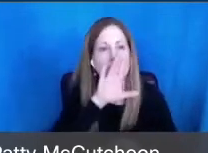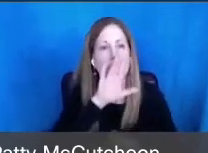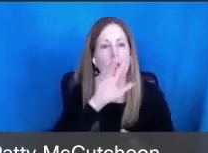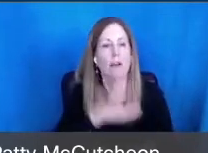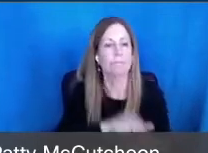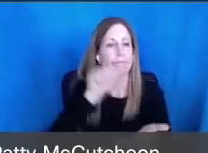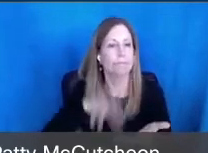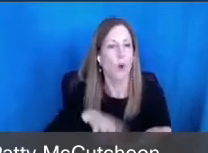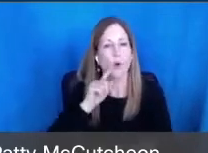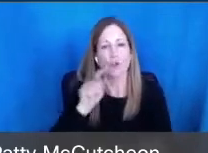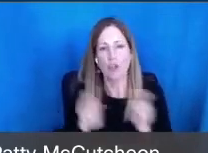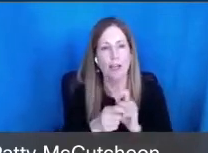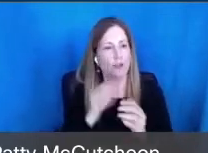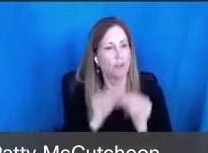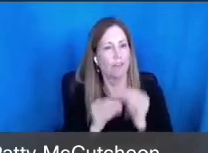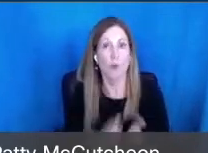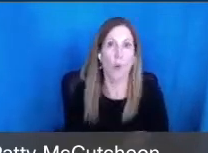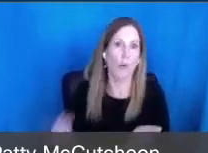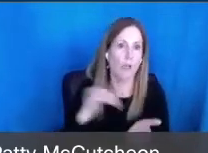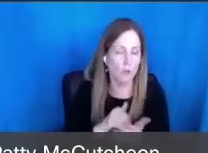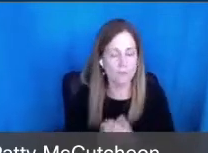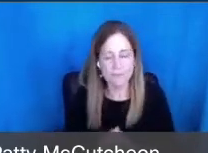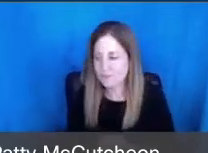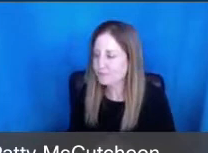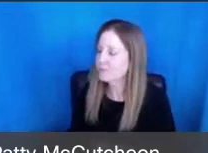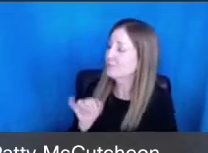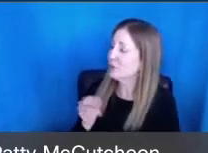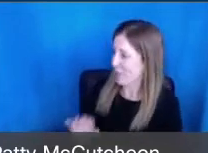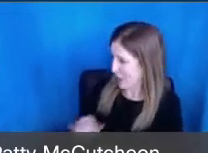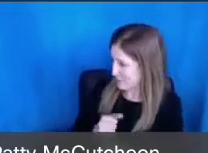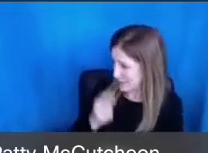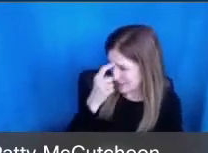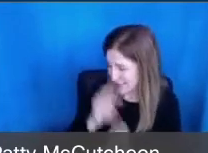[Jon] That makes a lot of sense. So now you're not the only person developing training